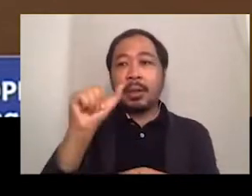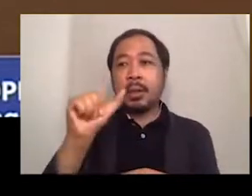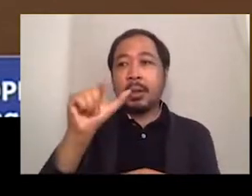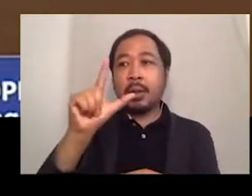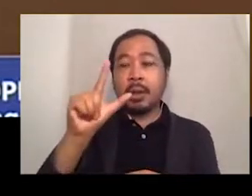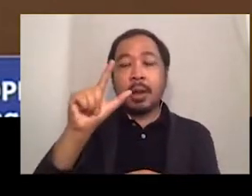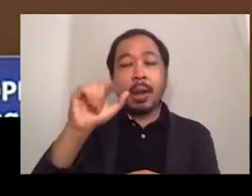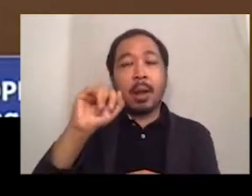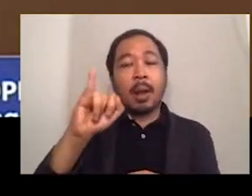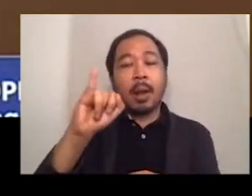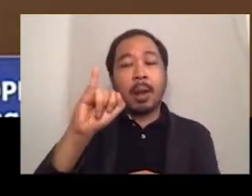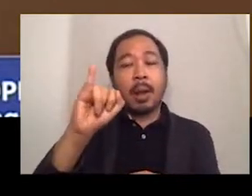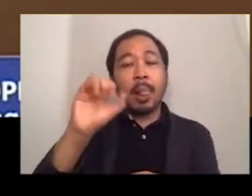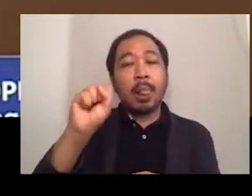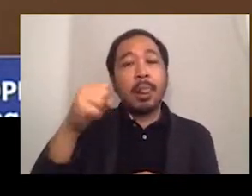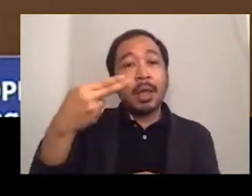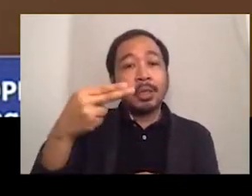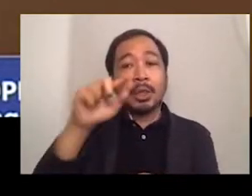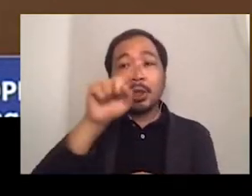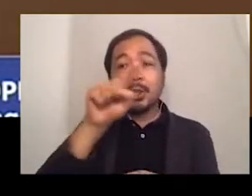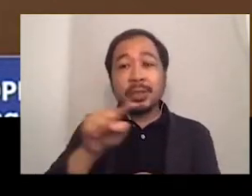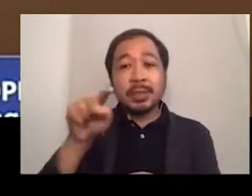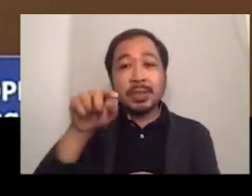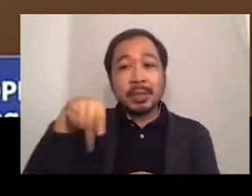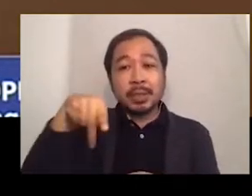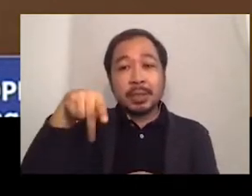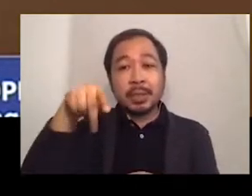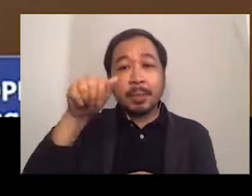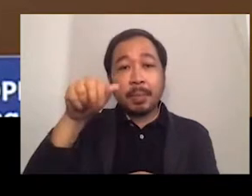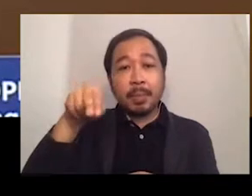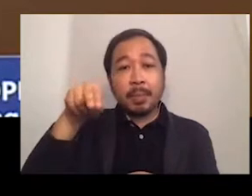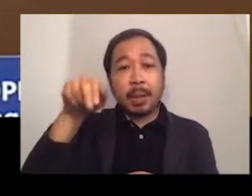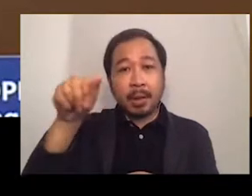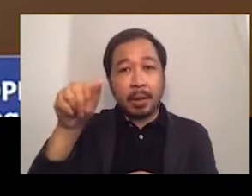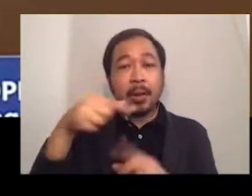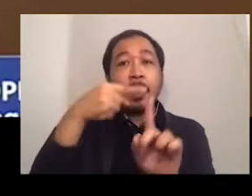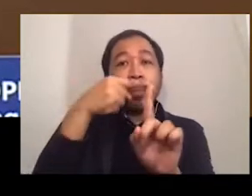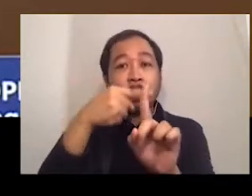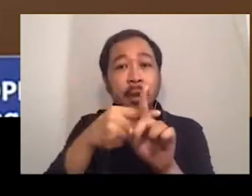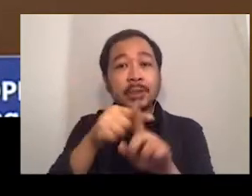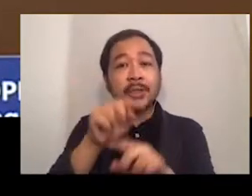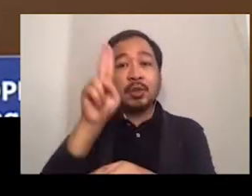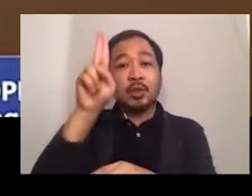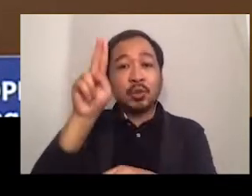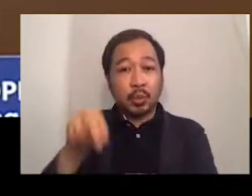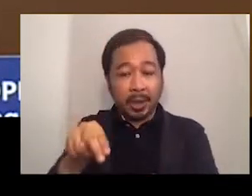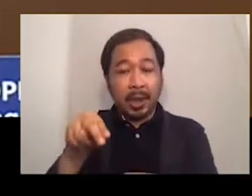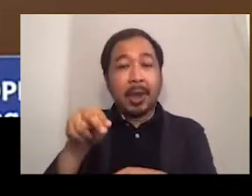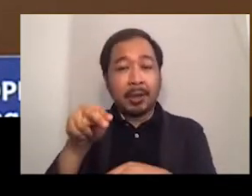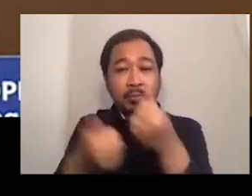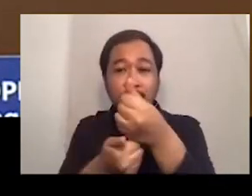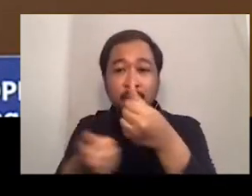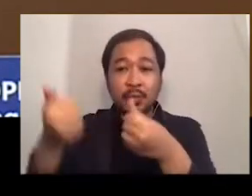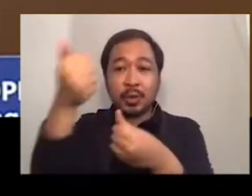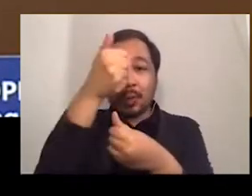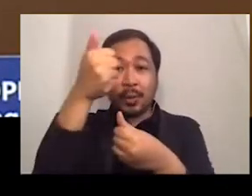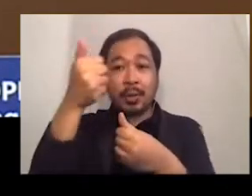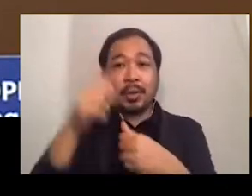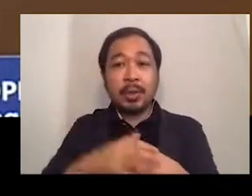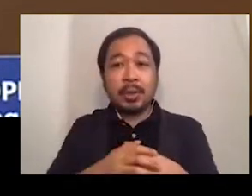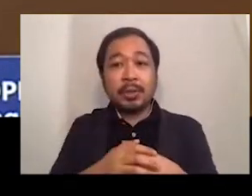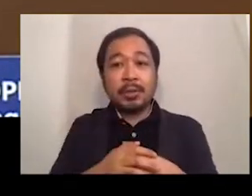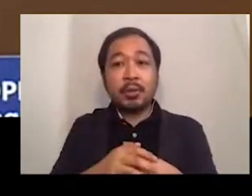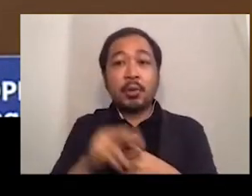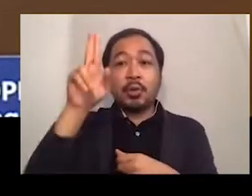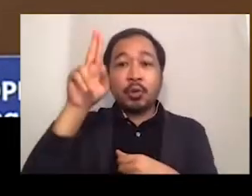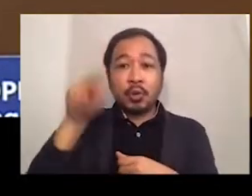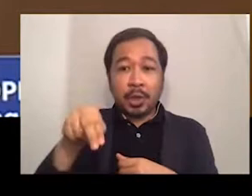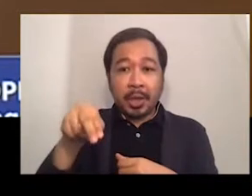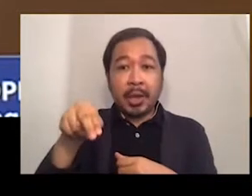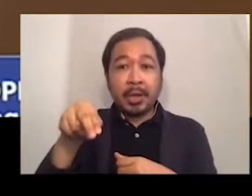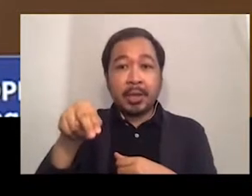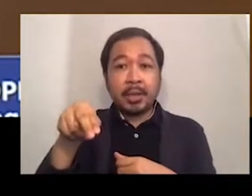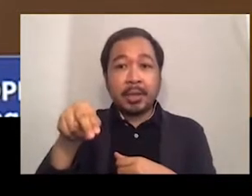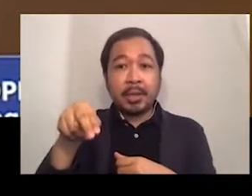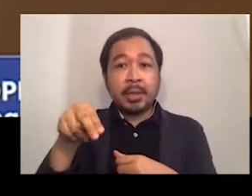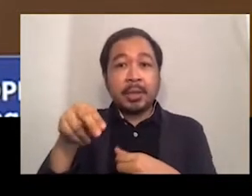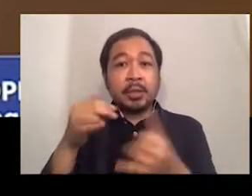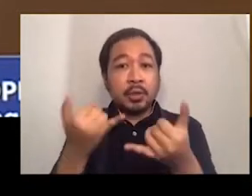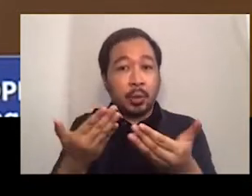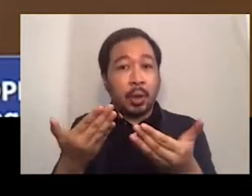as well as President of the UN General Assembly, Professor Bande, UN Secretary-General Guterres,